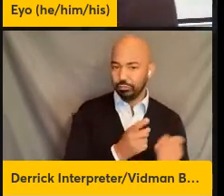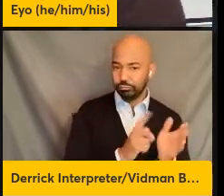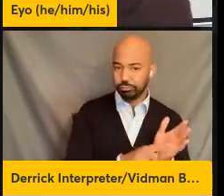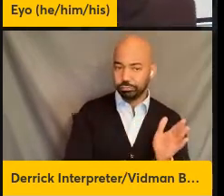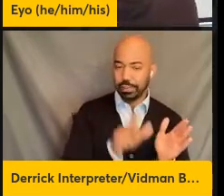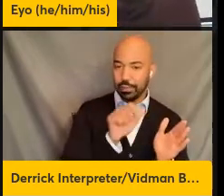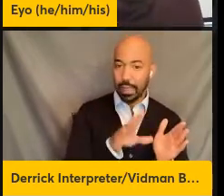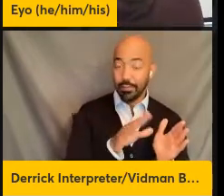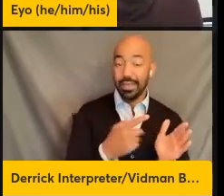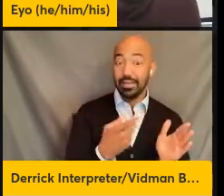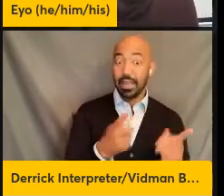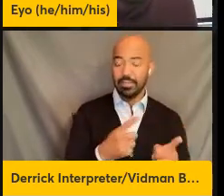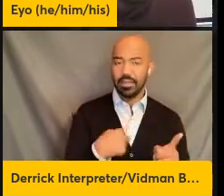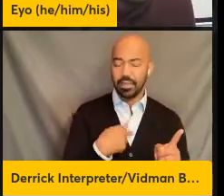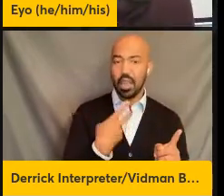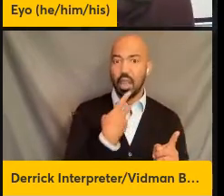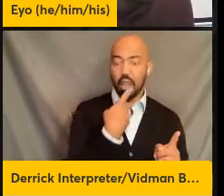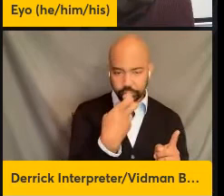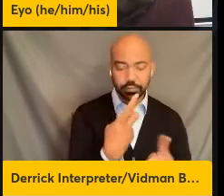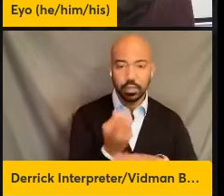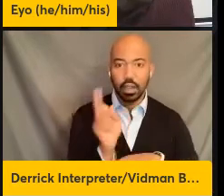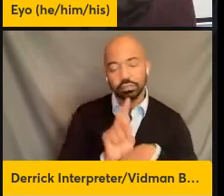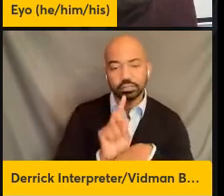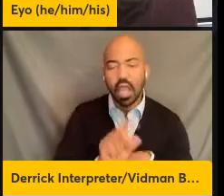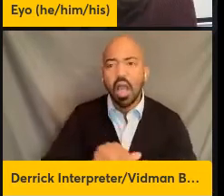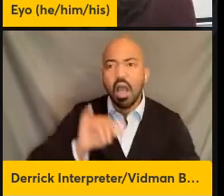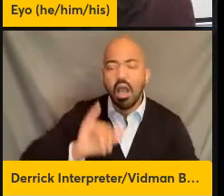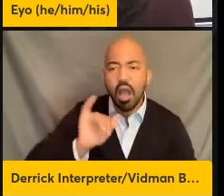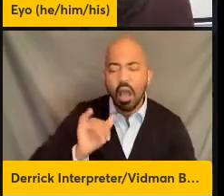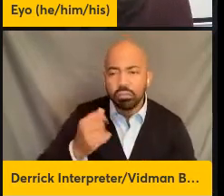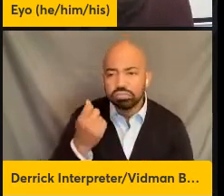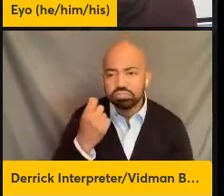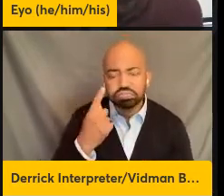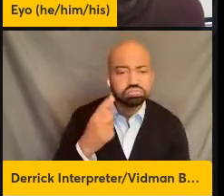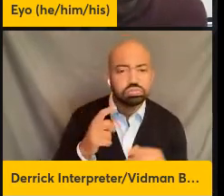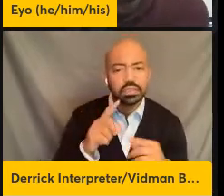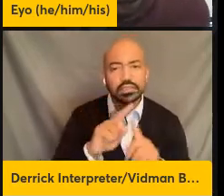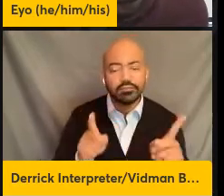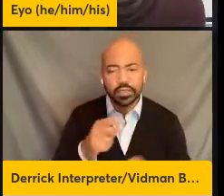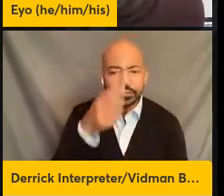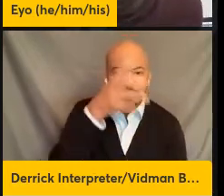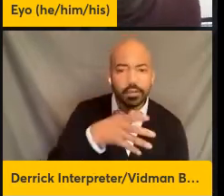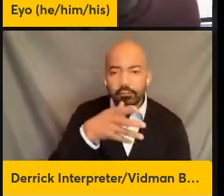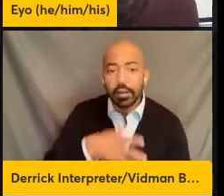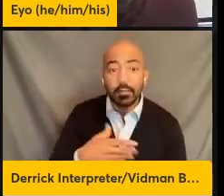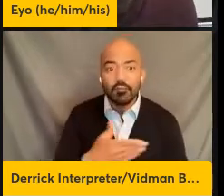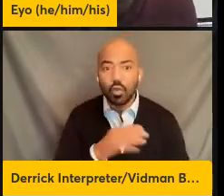first interested in these sex differences, because I'll be honest, before Joe's data I didn't, I wasn't convinced that